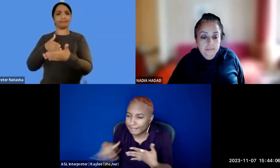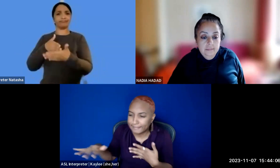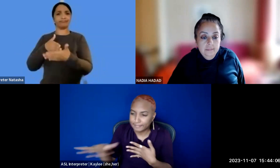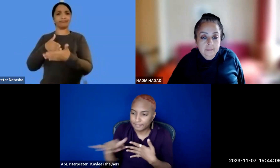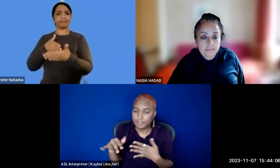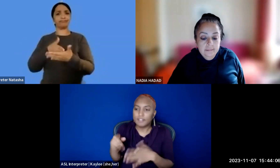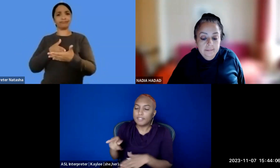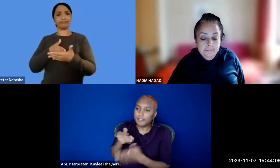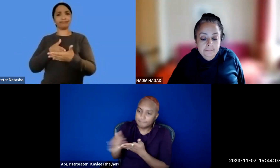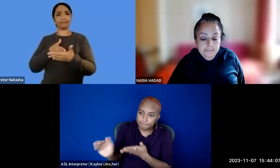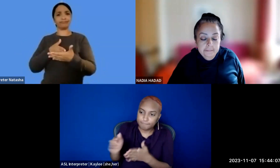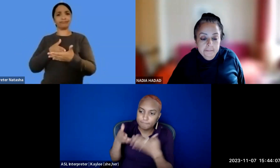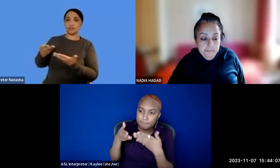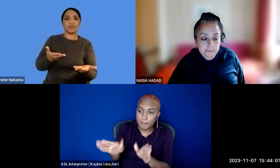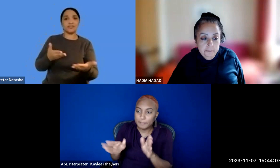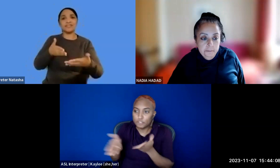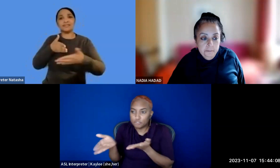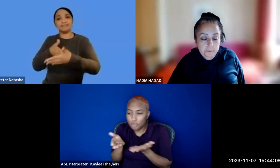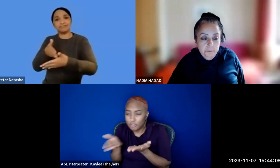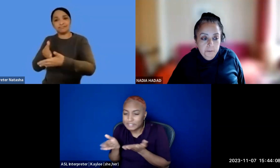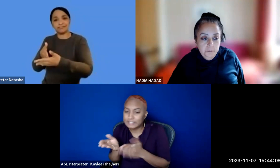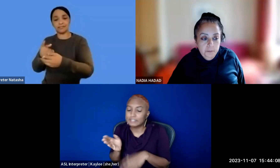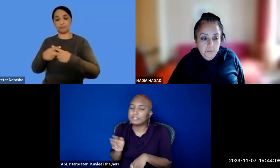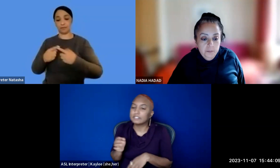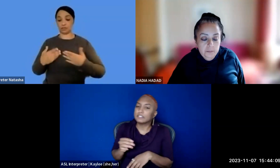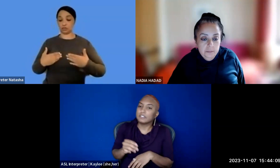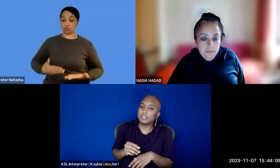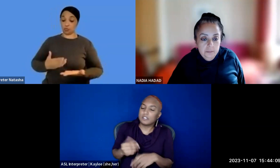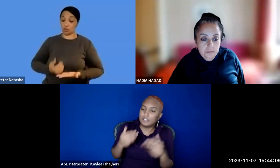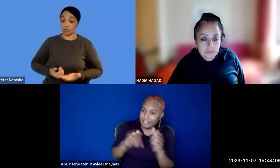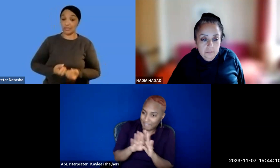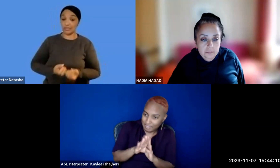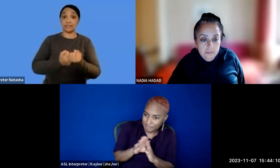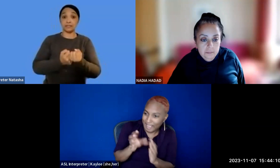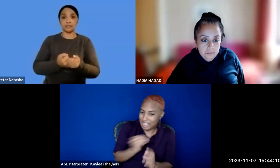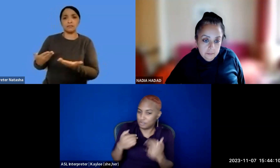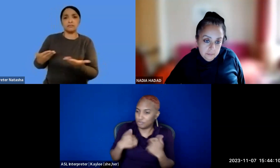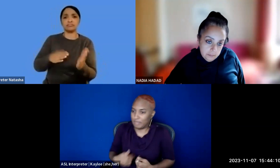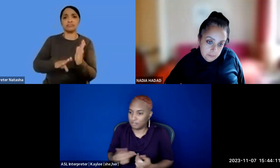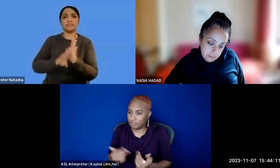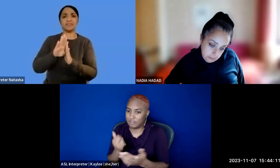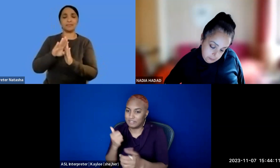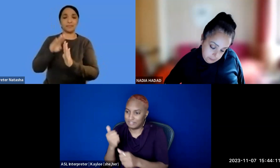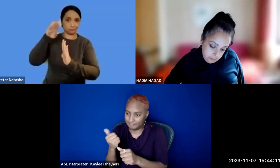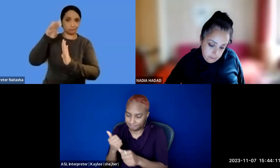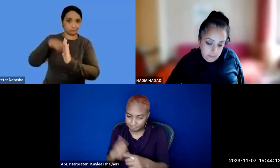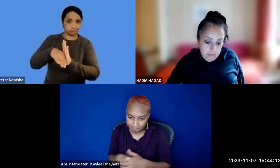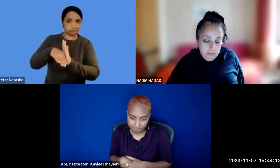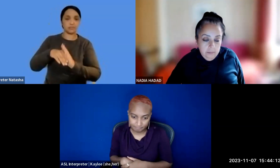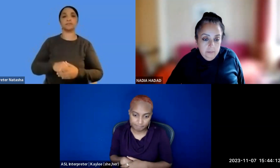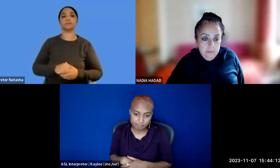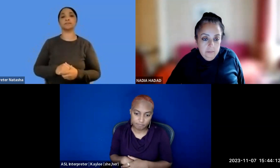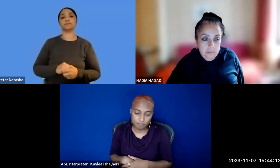as well as from development and humanitarian assistance. When it comes to development cooperation,